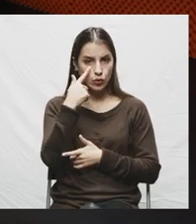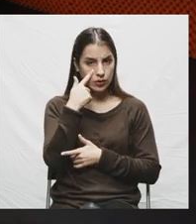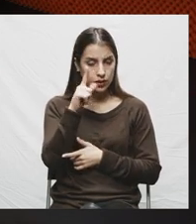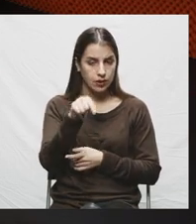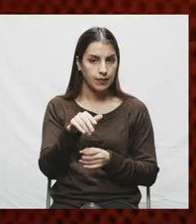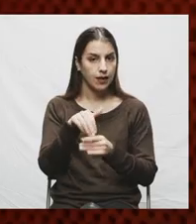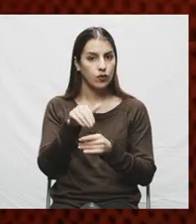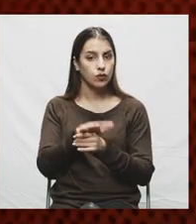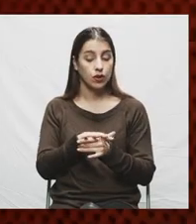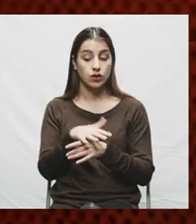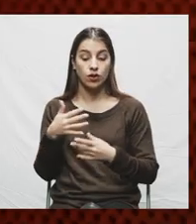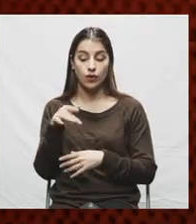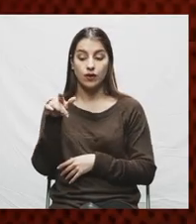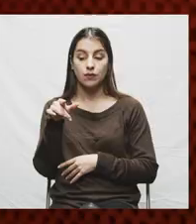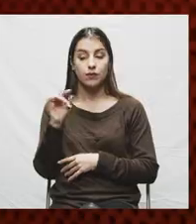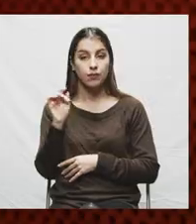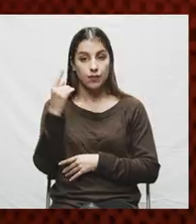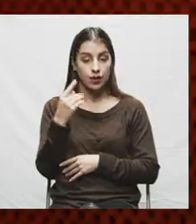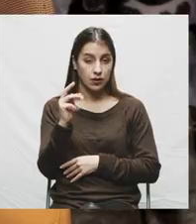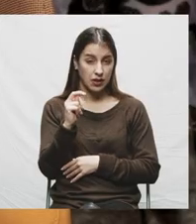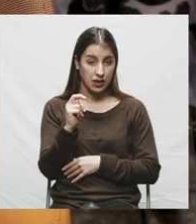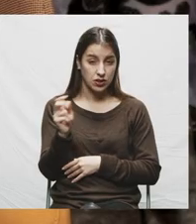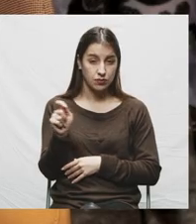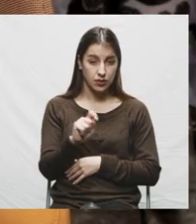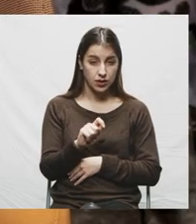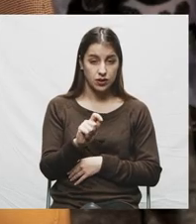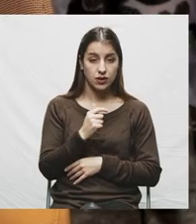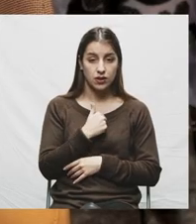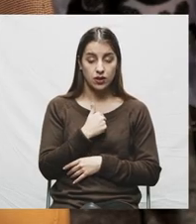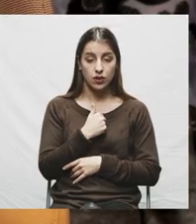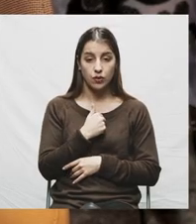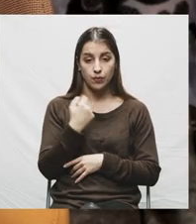other contacts you developed? — In those first 3 months, I didn’t...